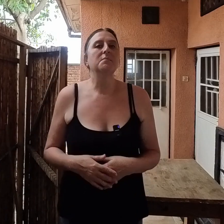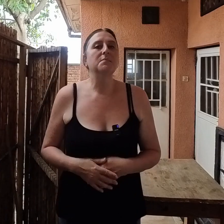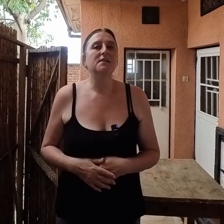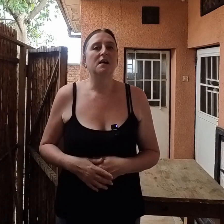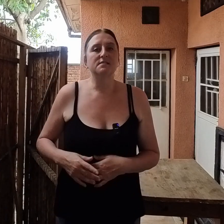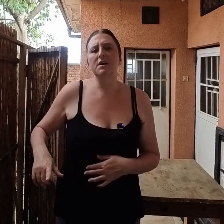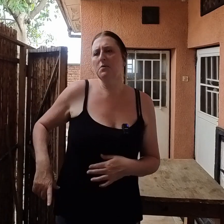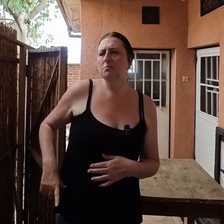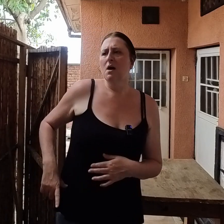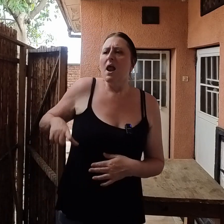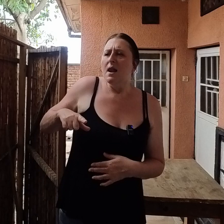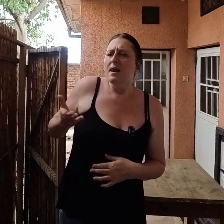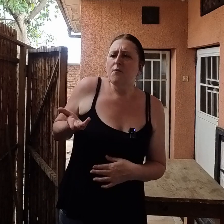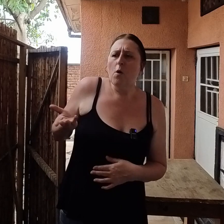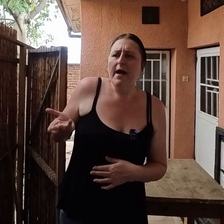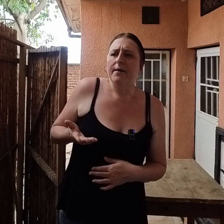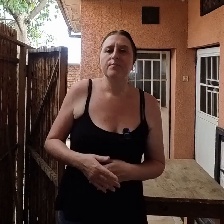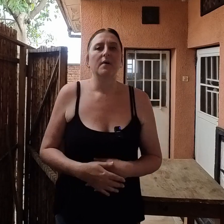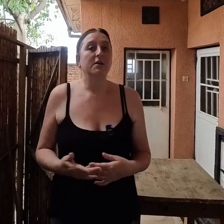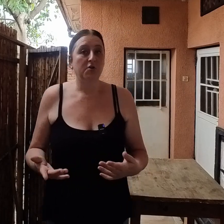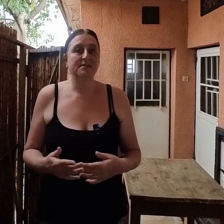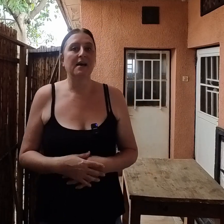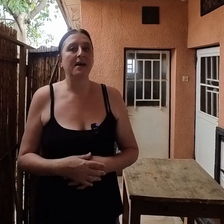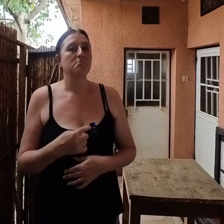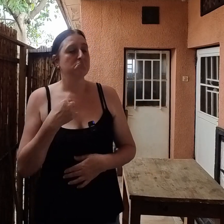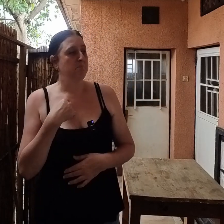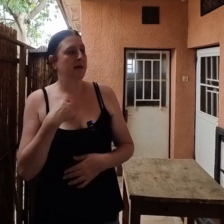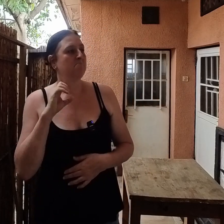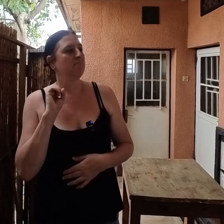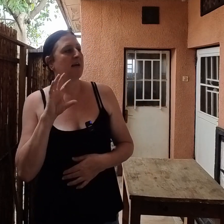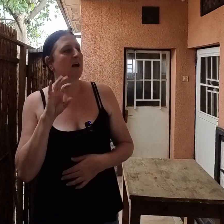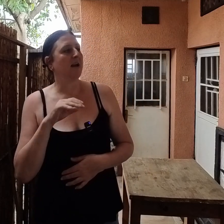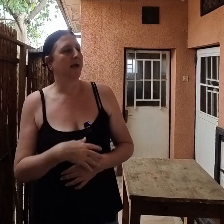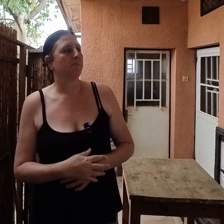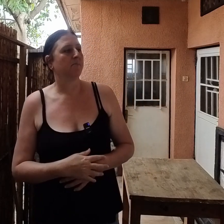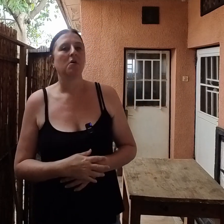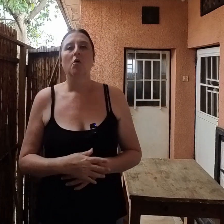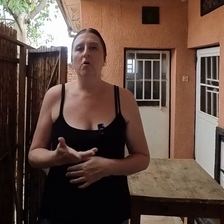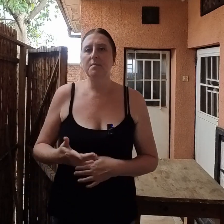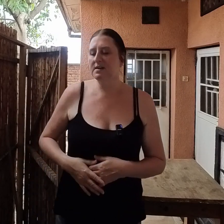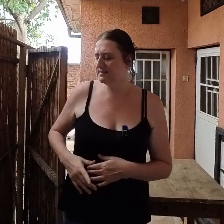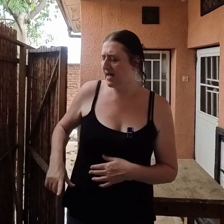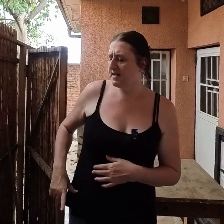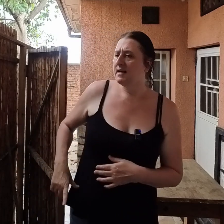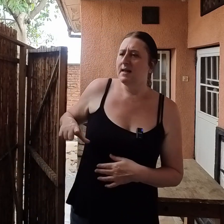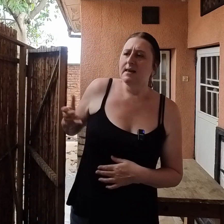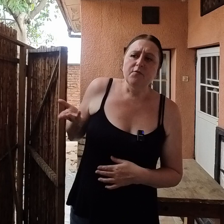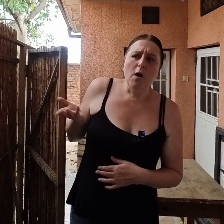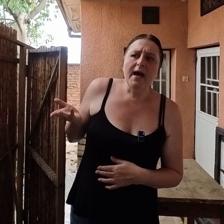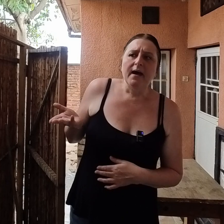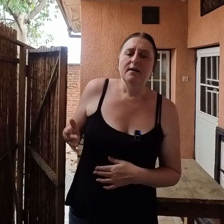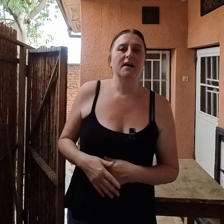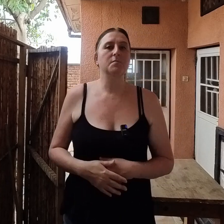So, somebody might ask, 'you live where?' and you could say, 'me Kigali.' Or you might say, 'live where?' and you